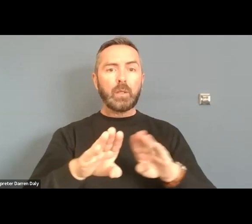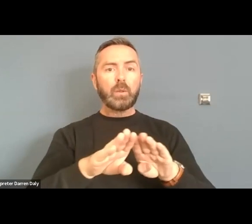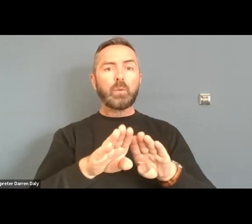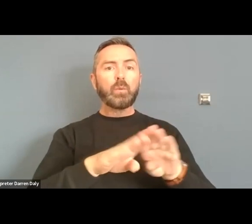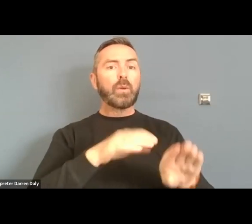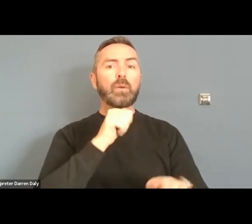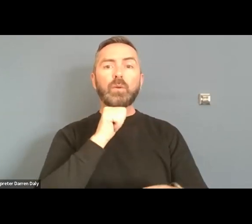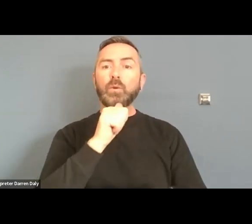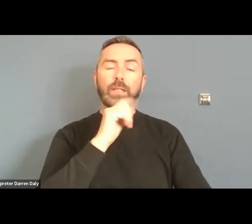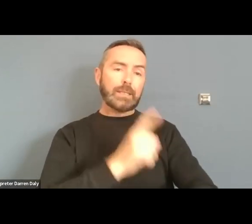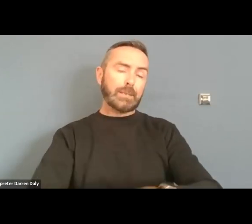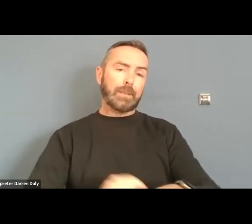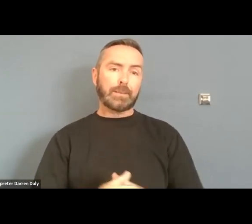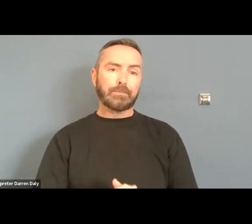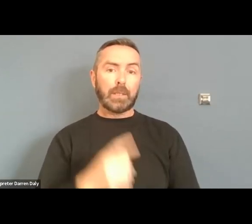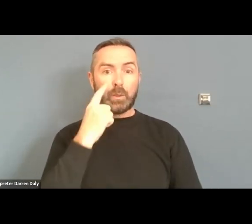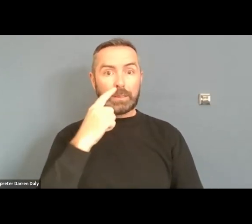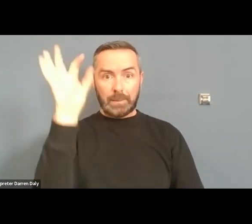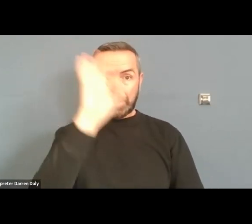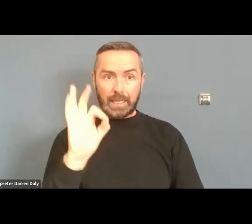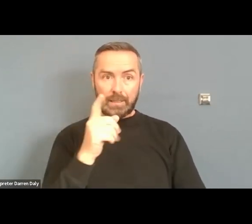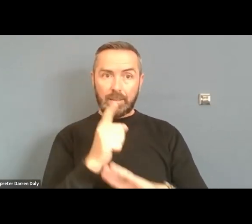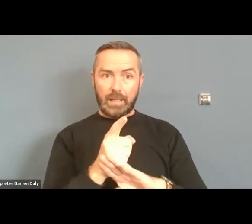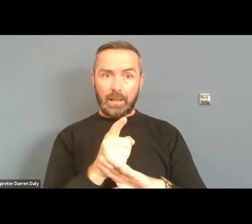So we see the percentages here for those with a disability to a great extent